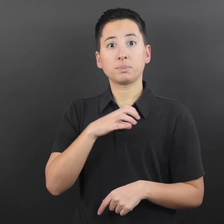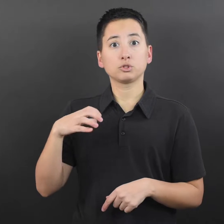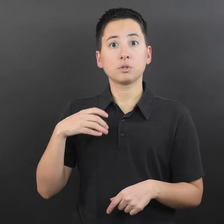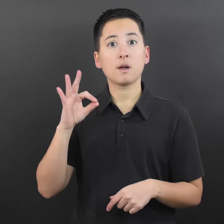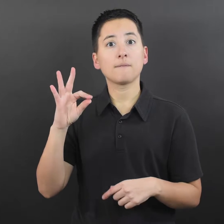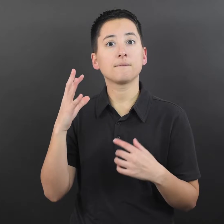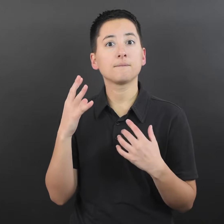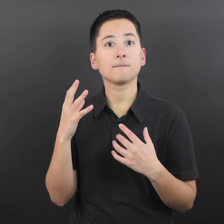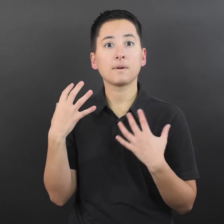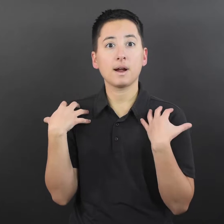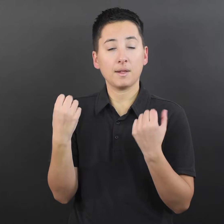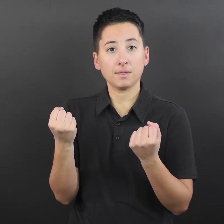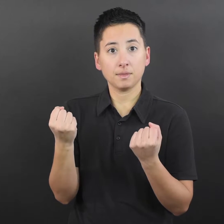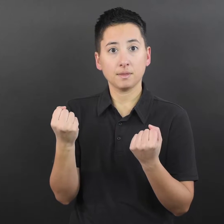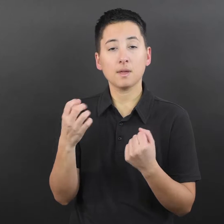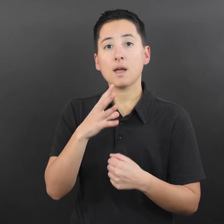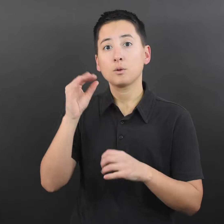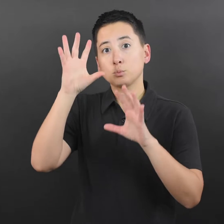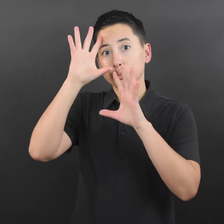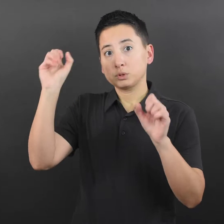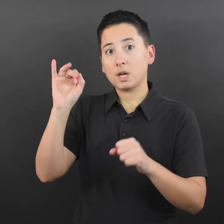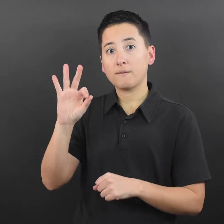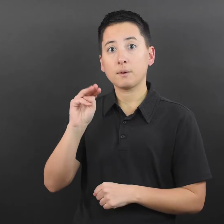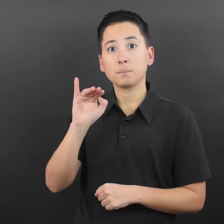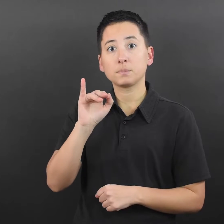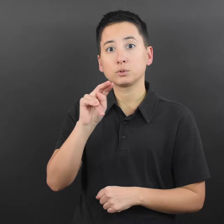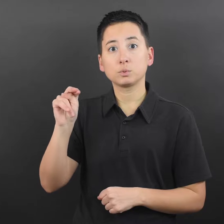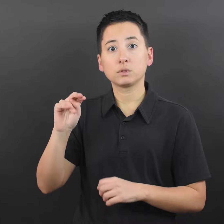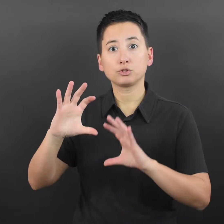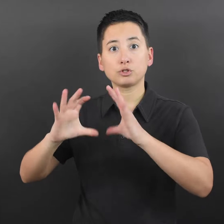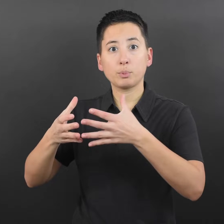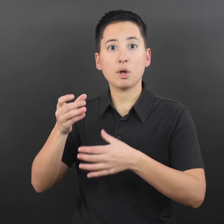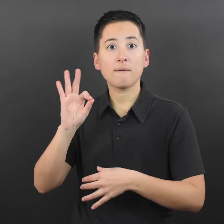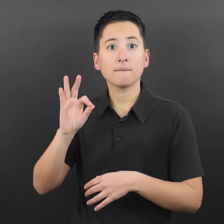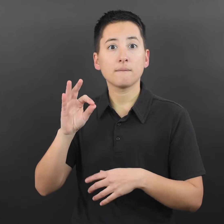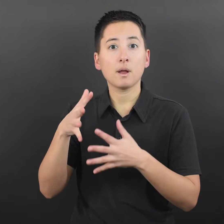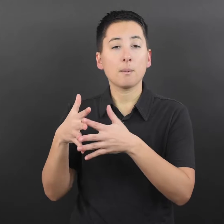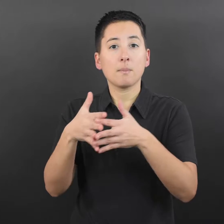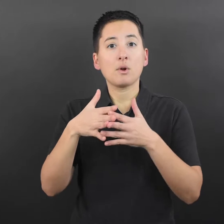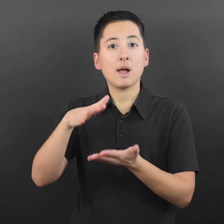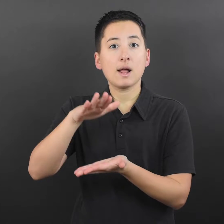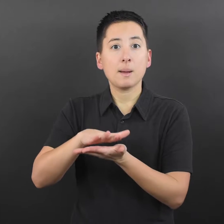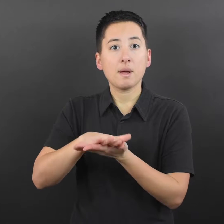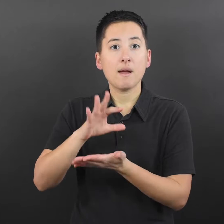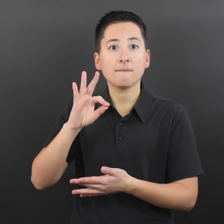and as the president of the Minnesota Chapter of the American Academy of Pediatrics (AAP),